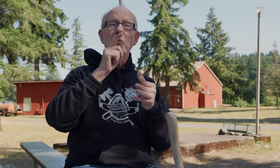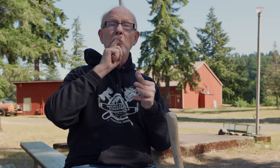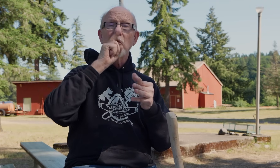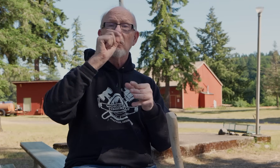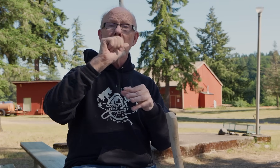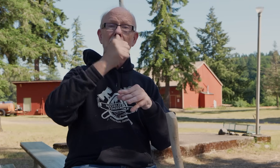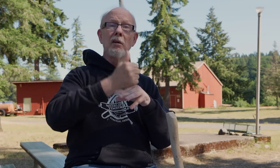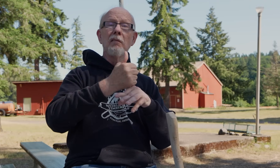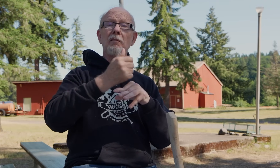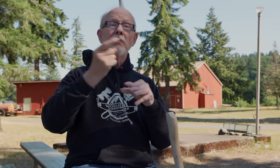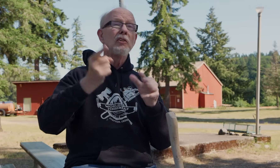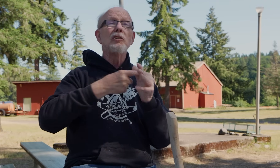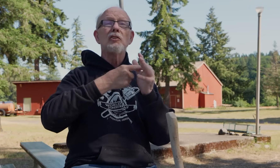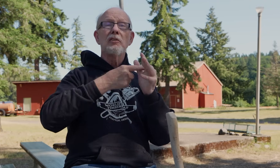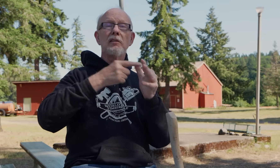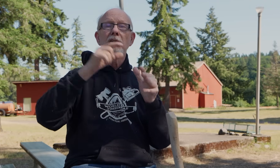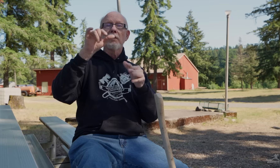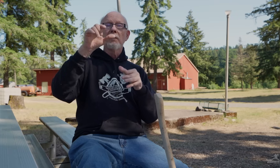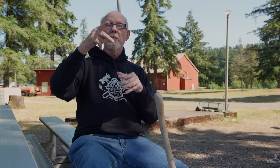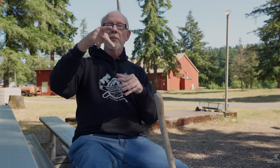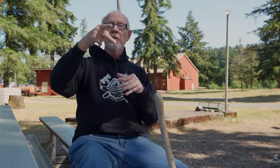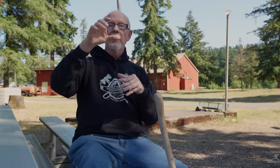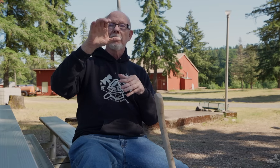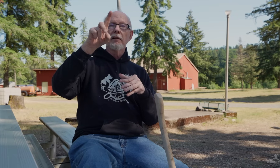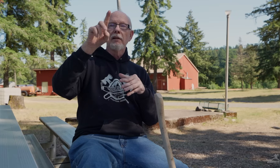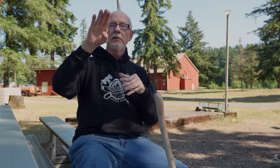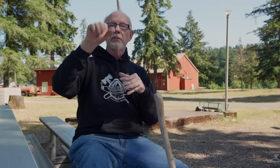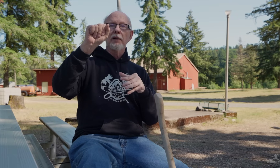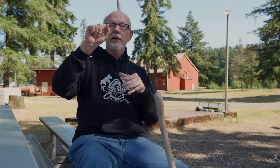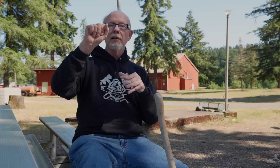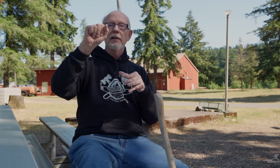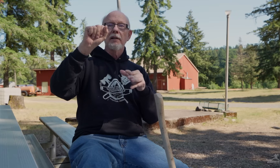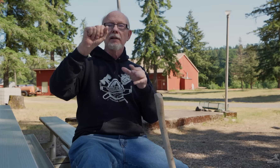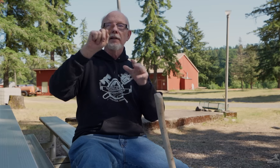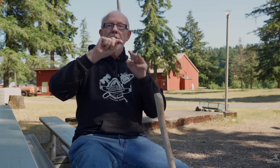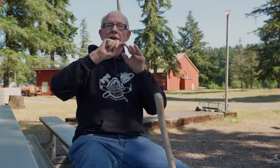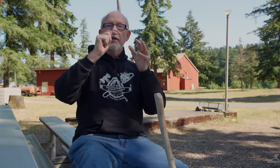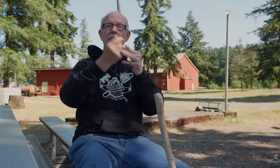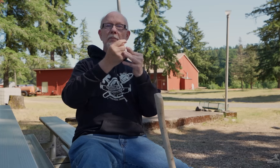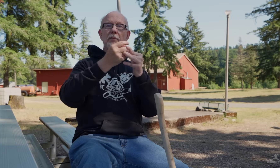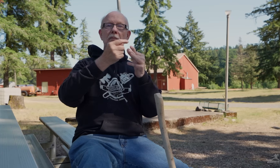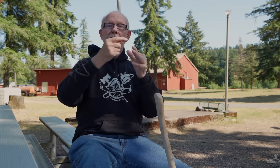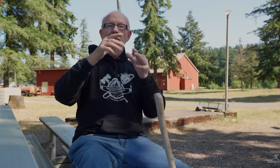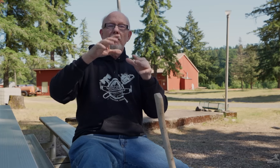So the first team — called PCDBA — came together.